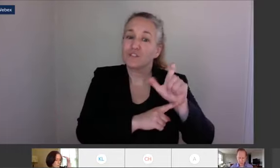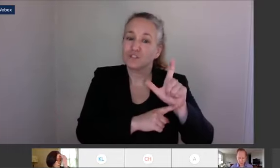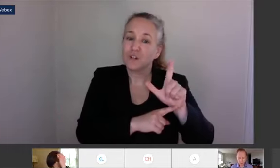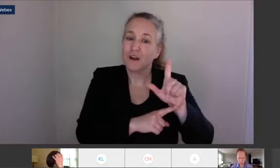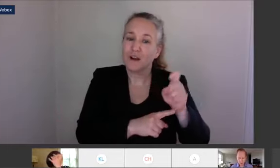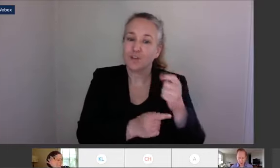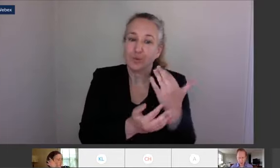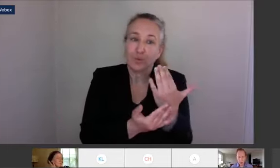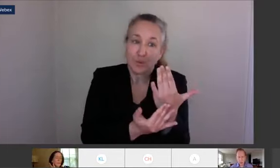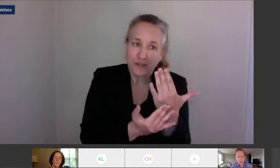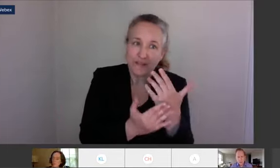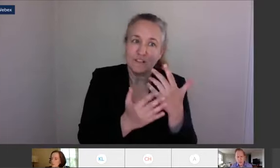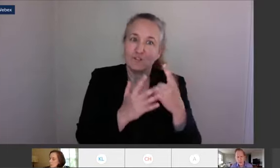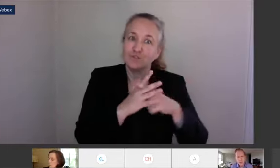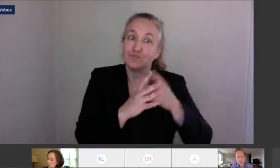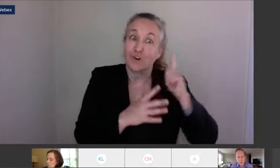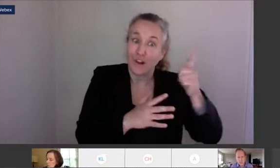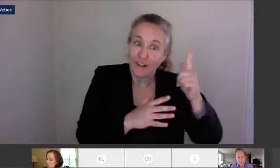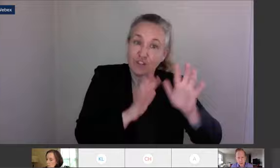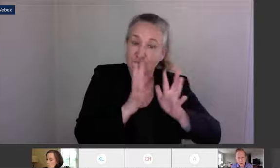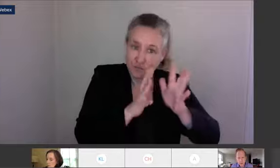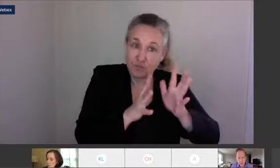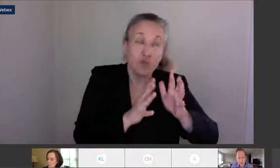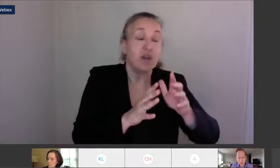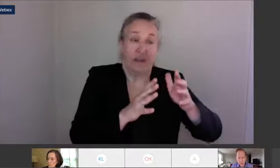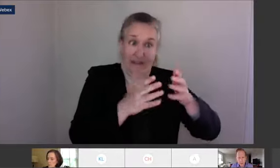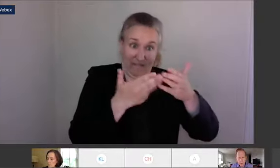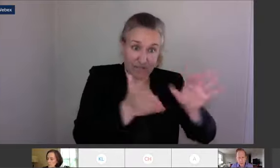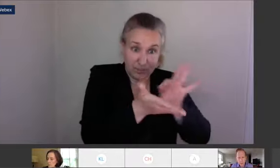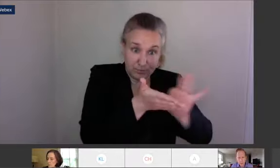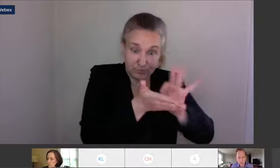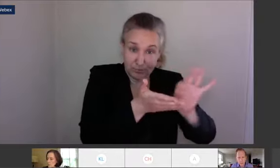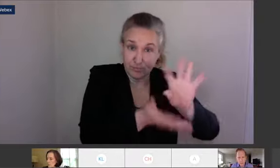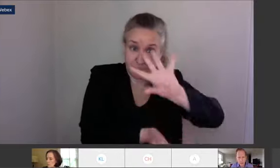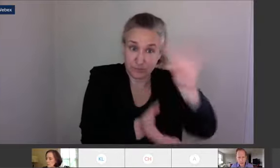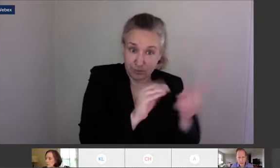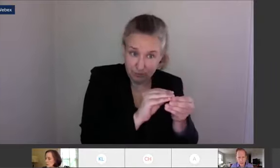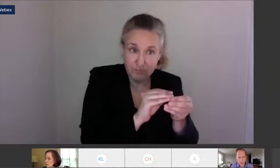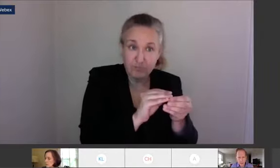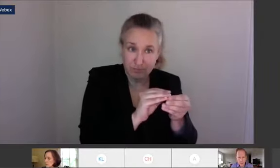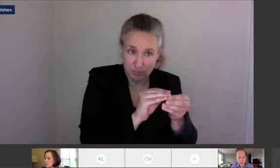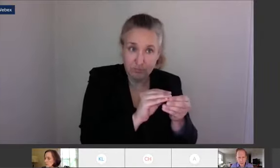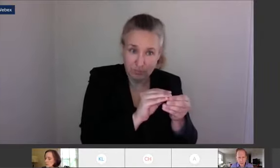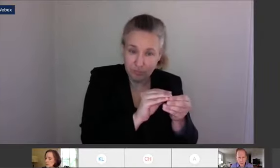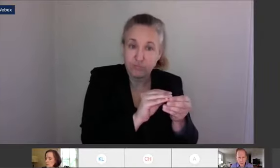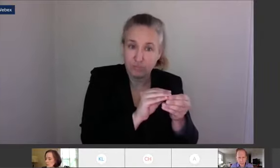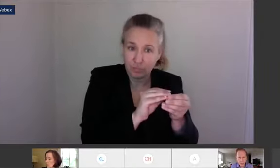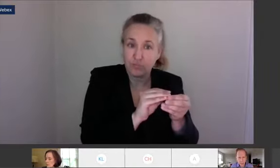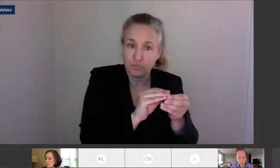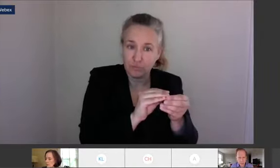underway once that is finished the county waits for five days for any challenges